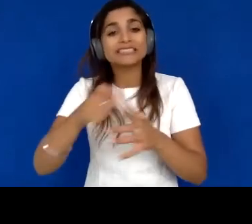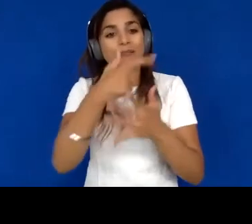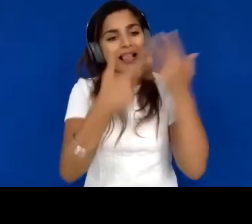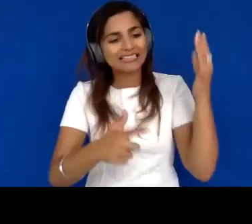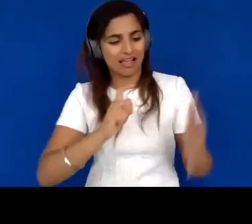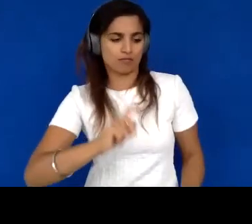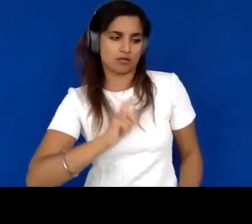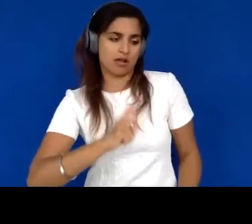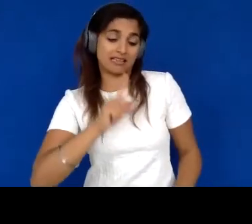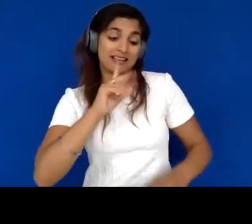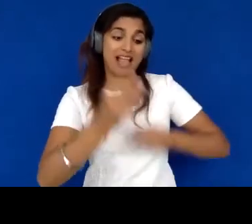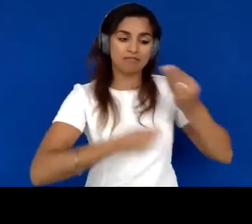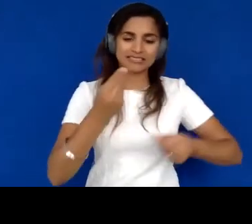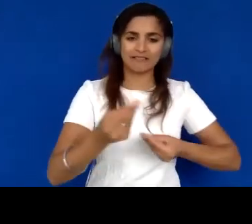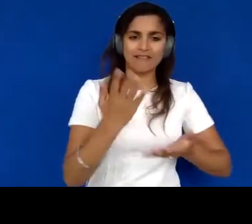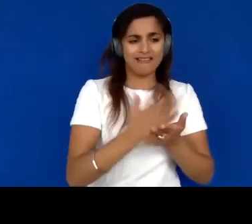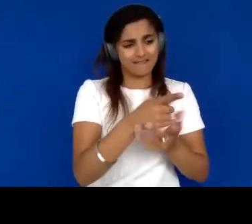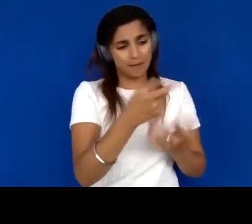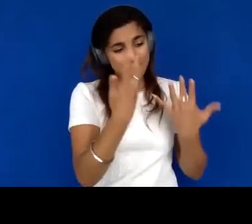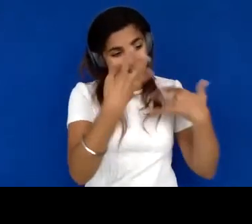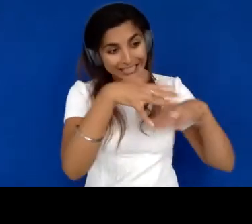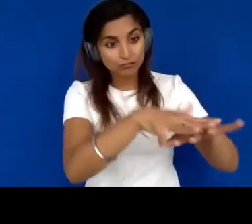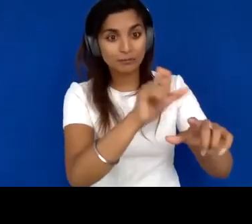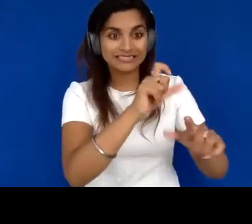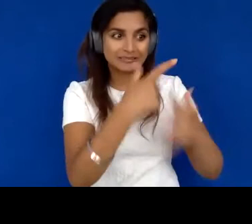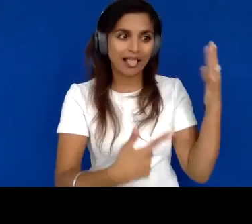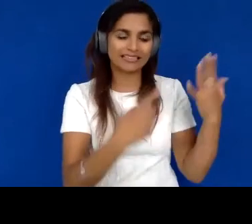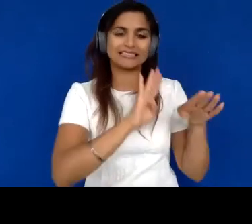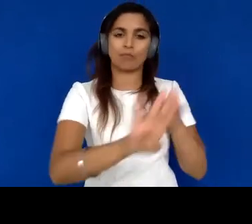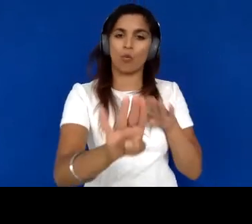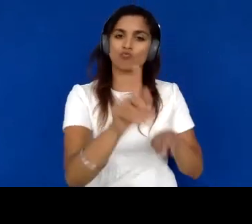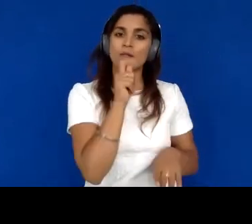disability sport supporting with less prominence given to the inspirational